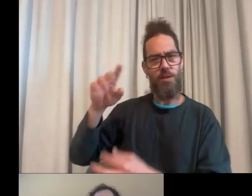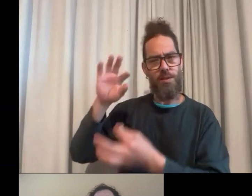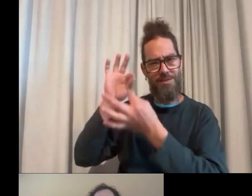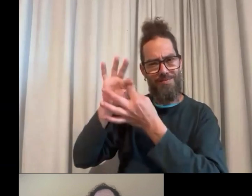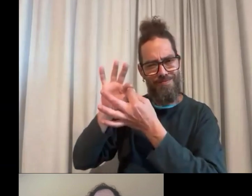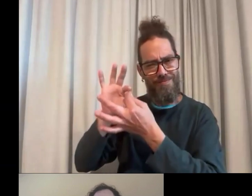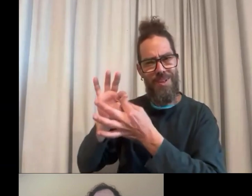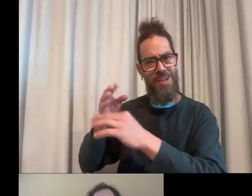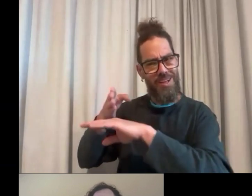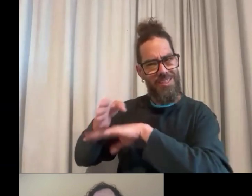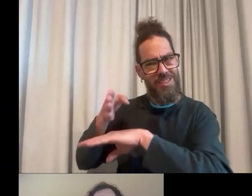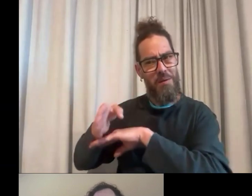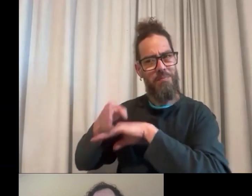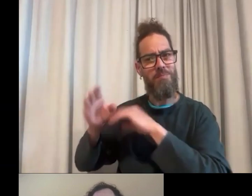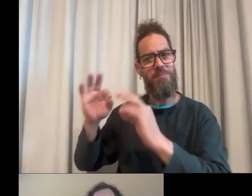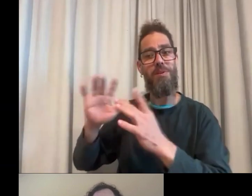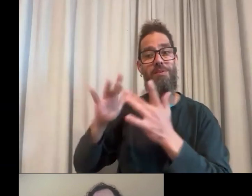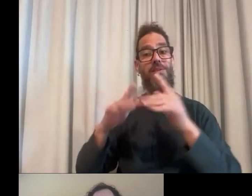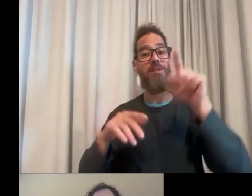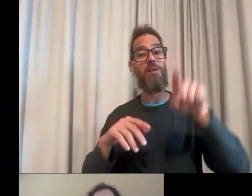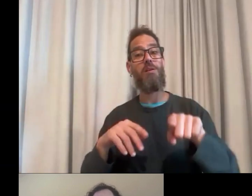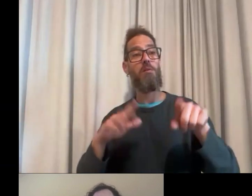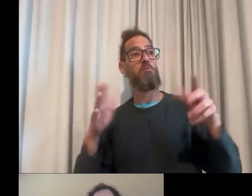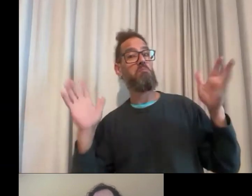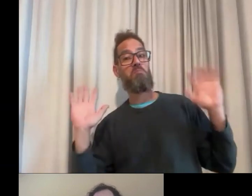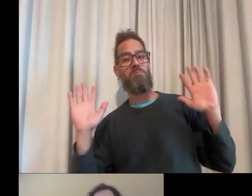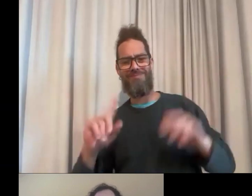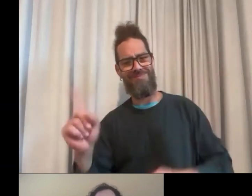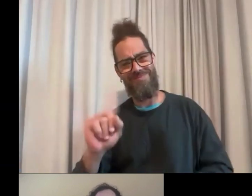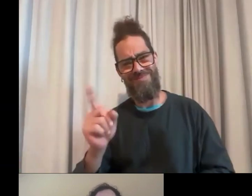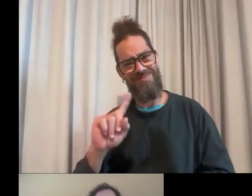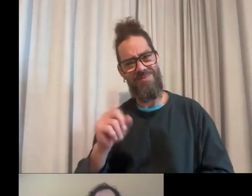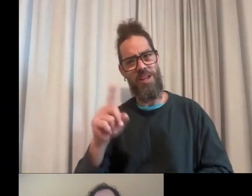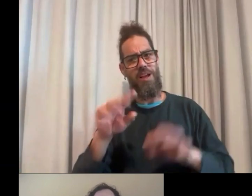was intensely accessible. And not just web pages, but forms.